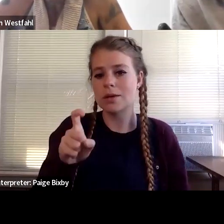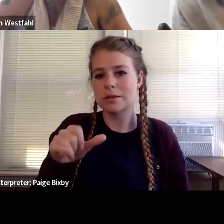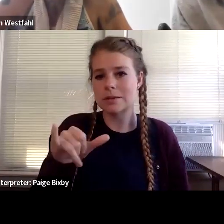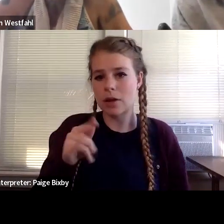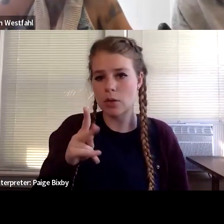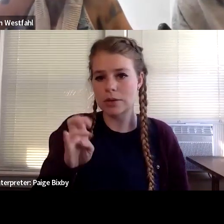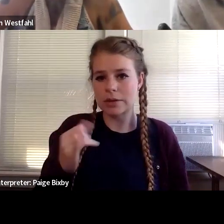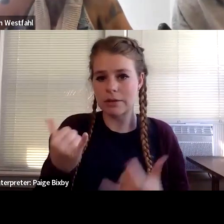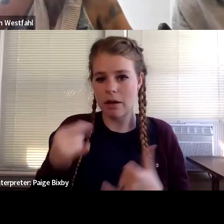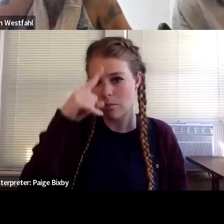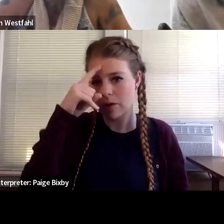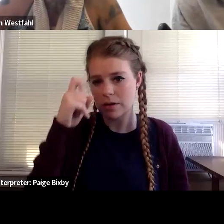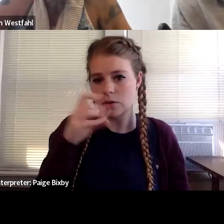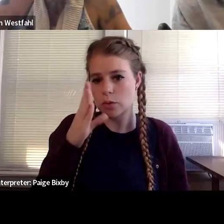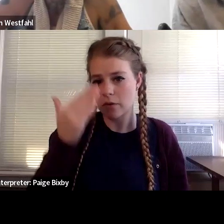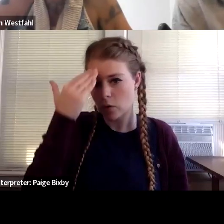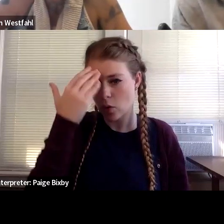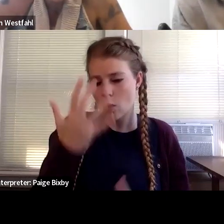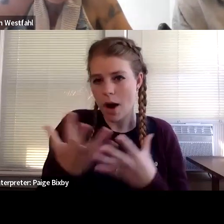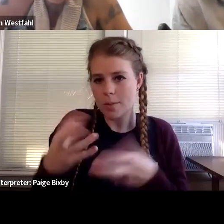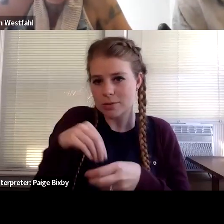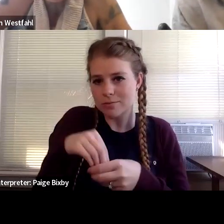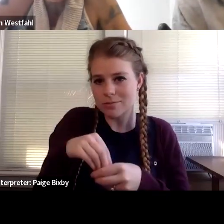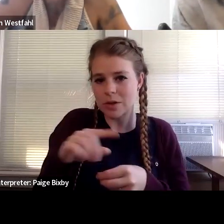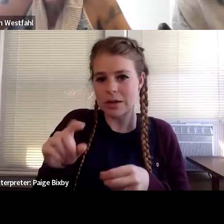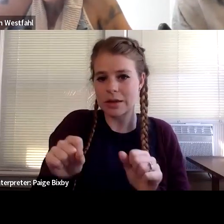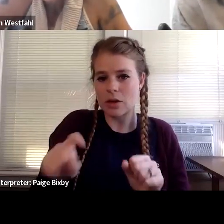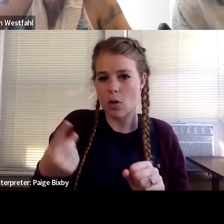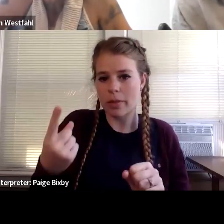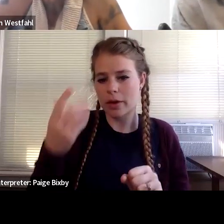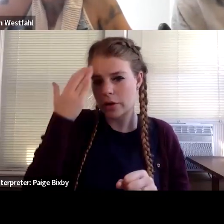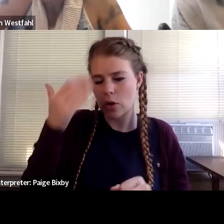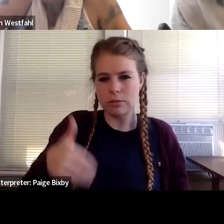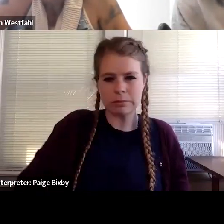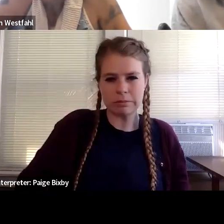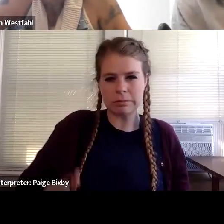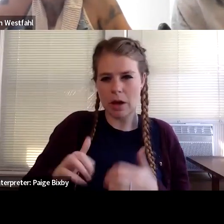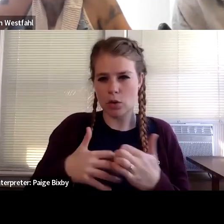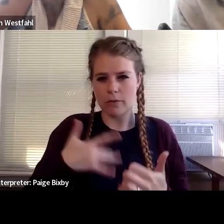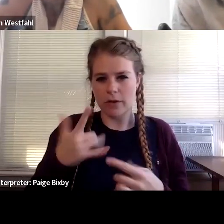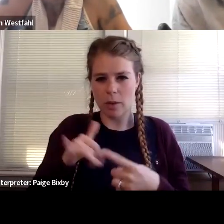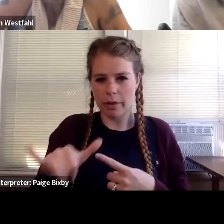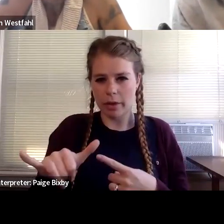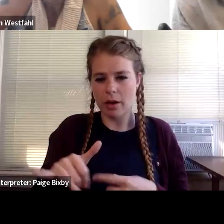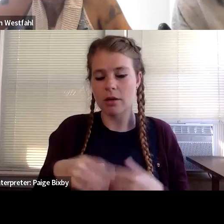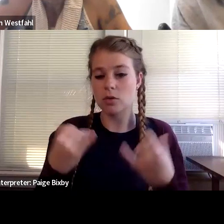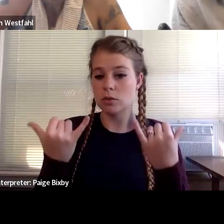just, you can only go off by how you feel about it. And like now,